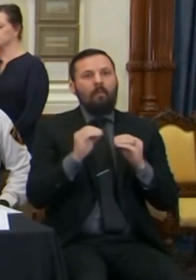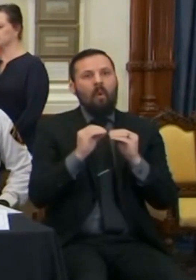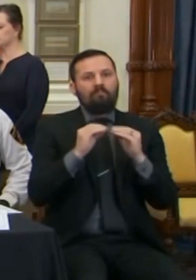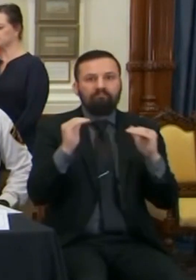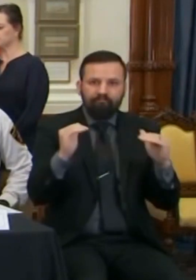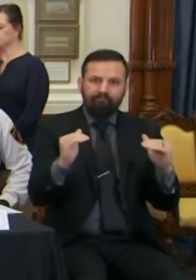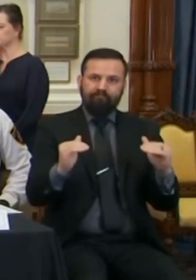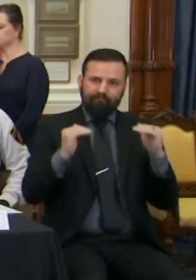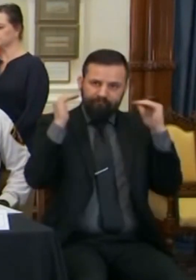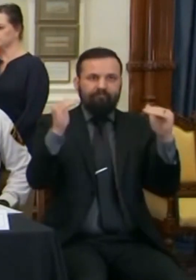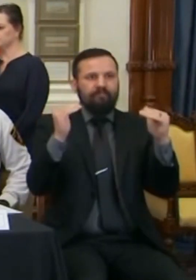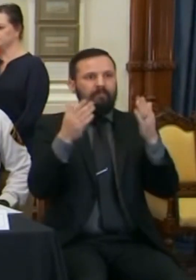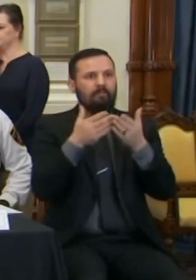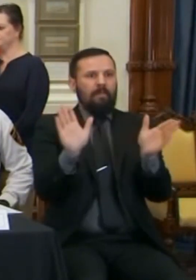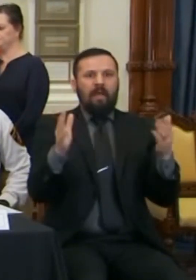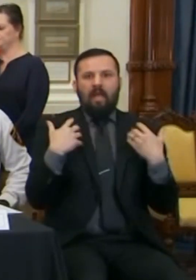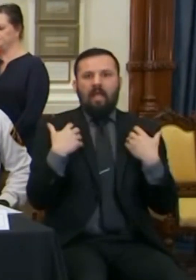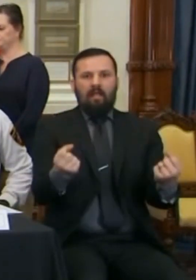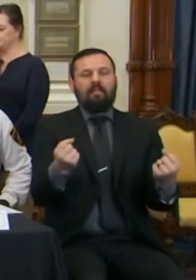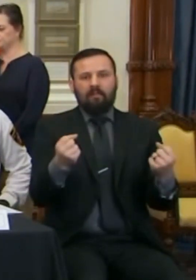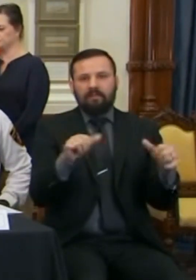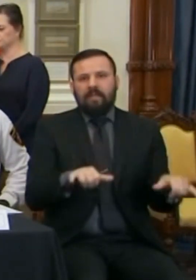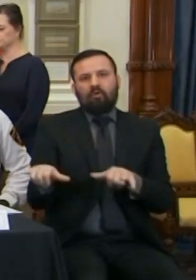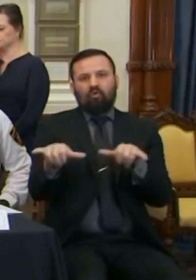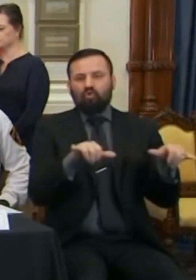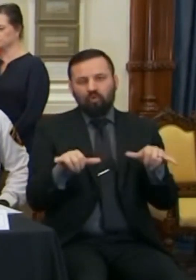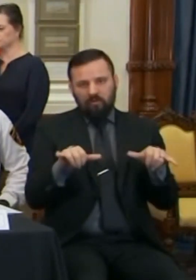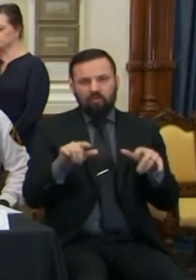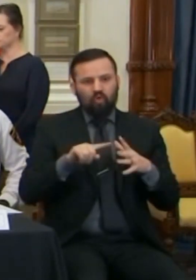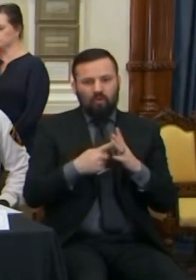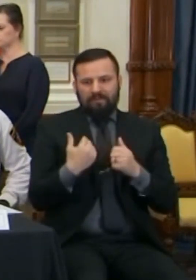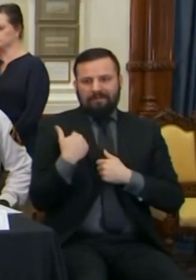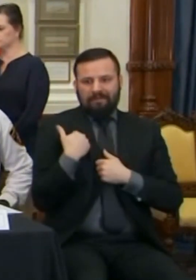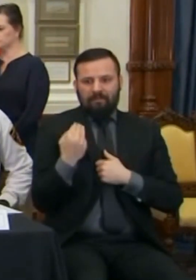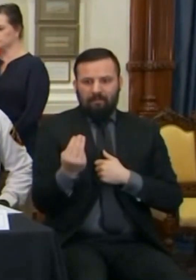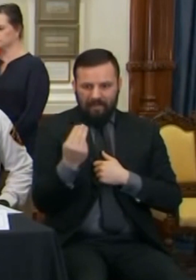public health standards beginning this past money the health standards